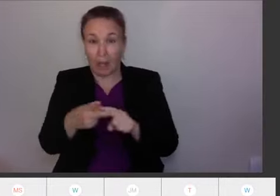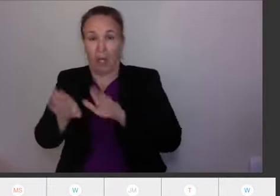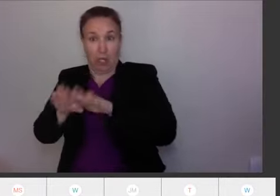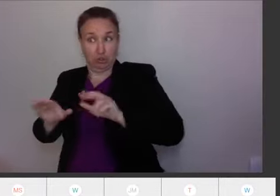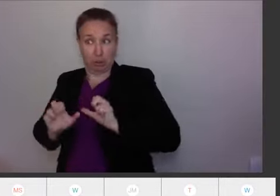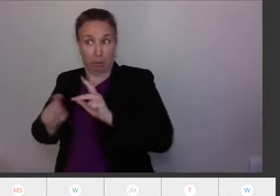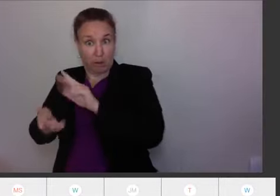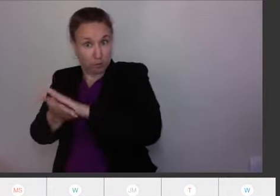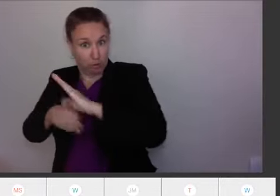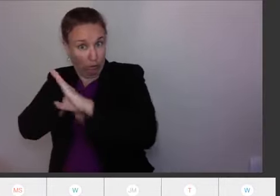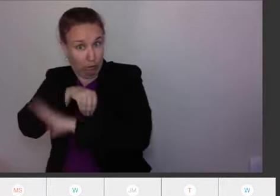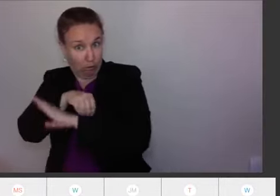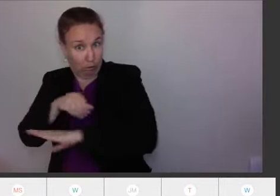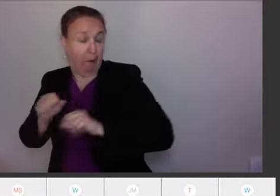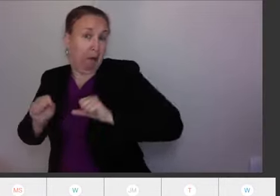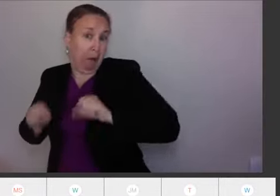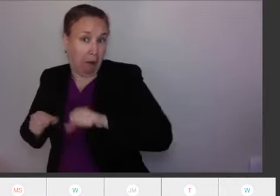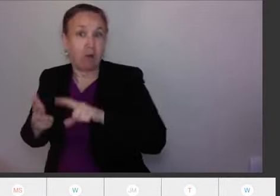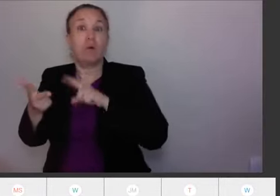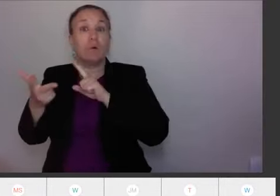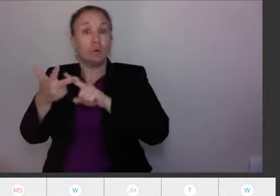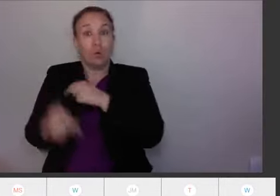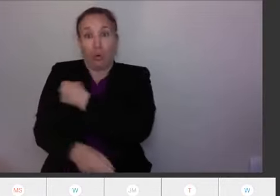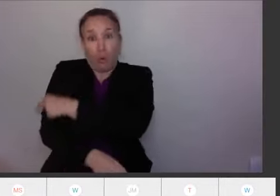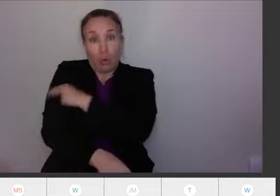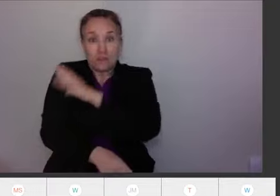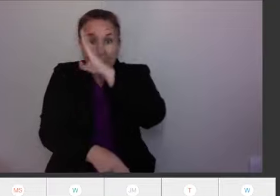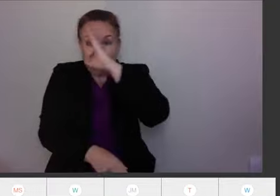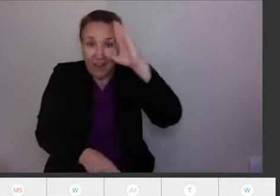fall and keep our hospitals and first responders safe